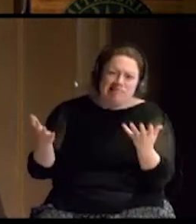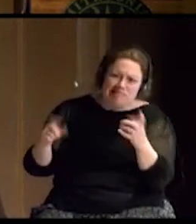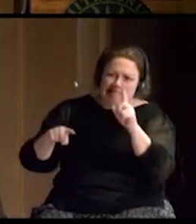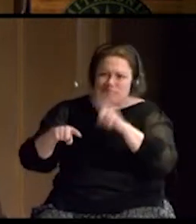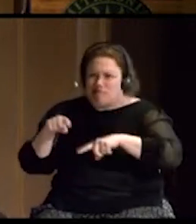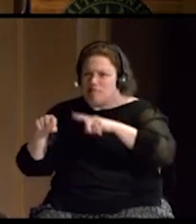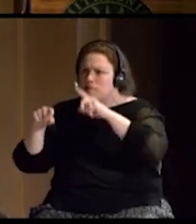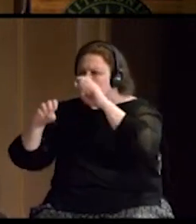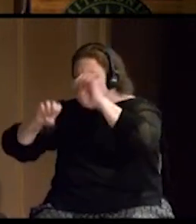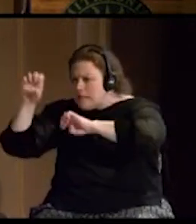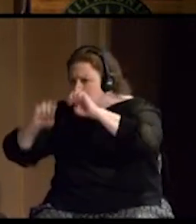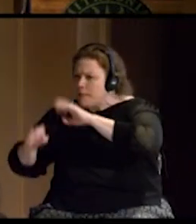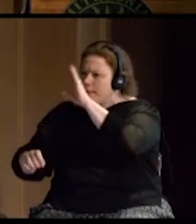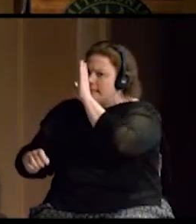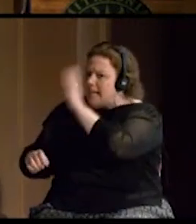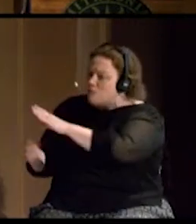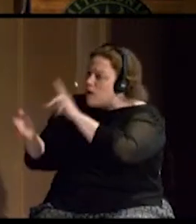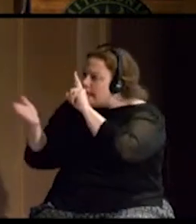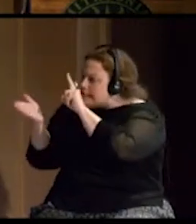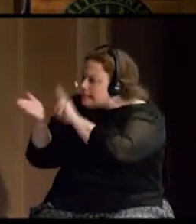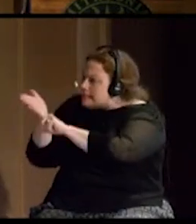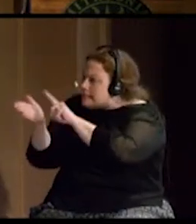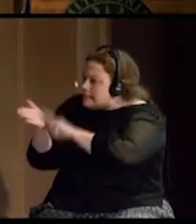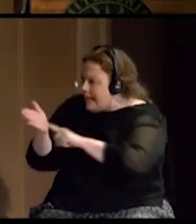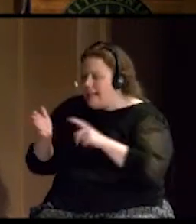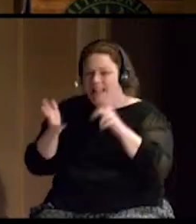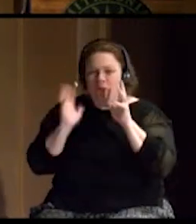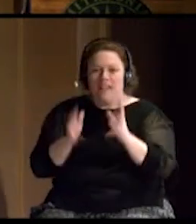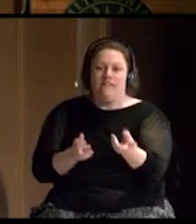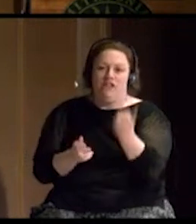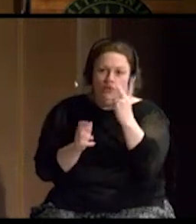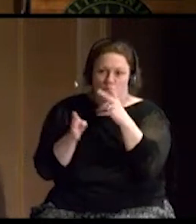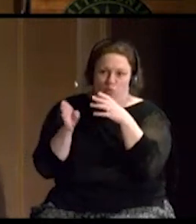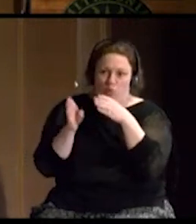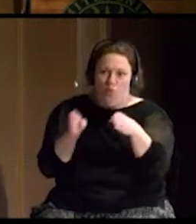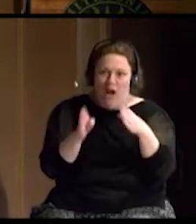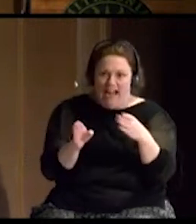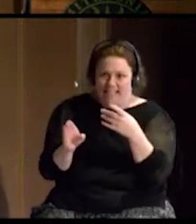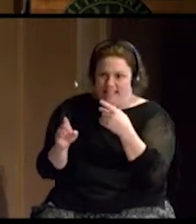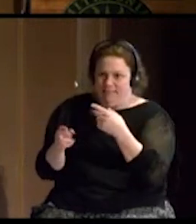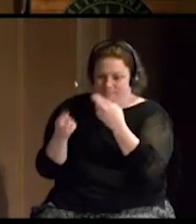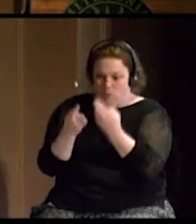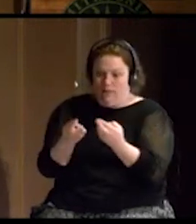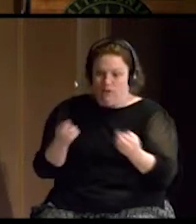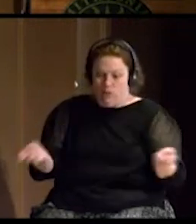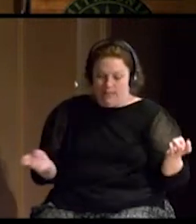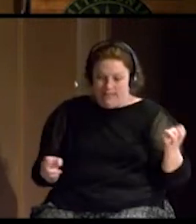or direct study, we're left with two primary resources. And the first is, of course, the fossil record,